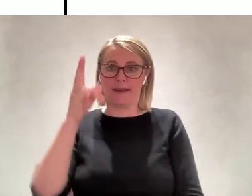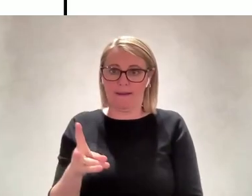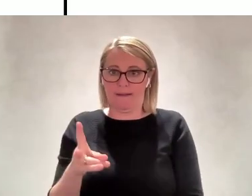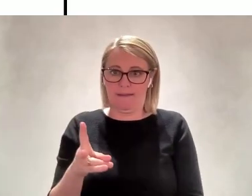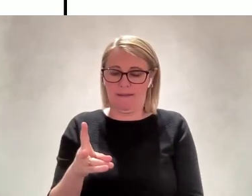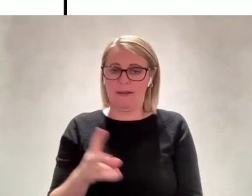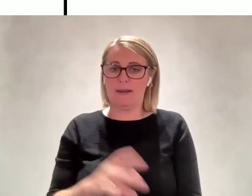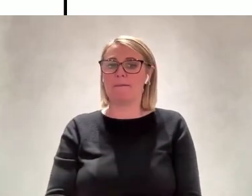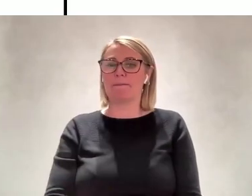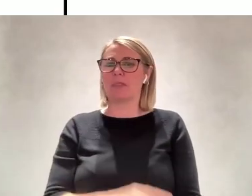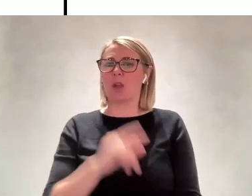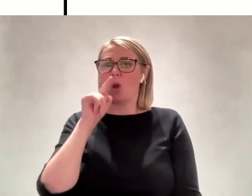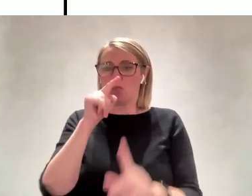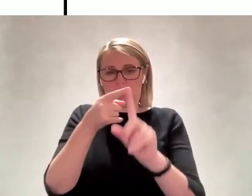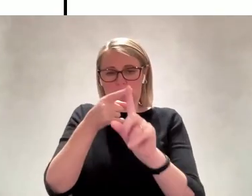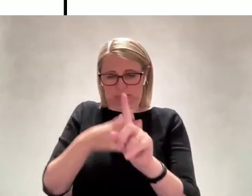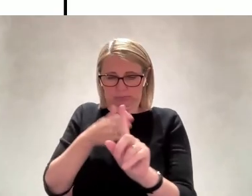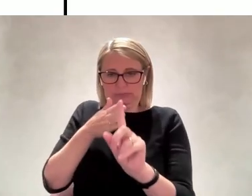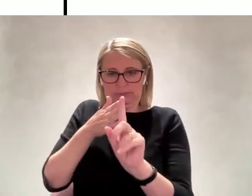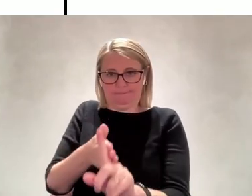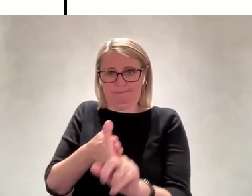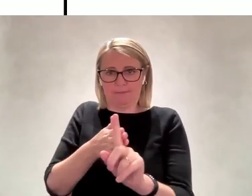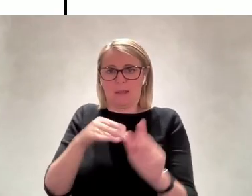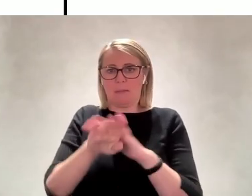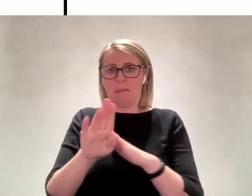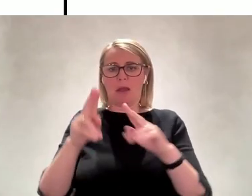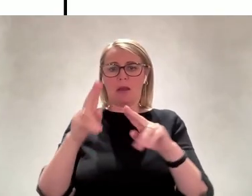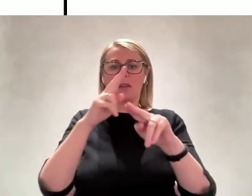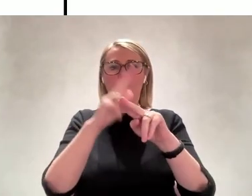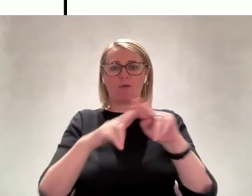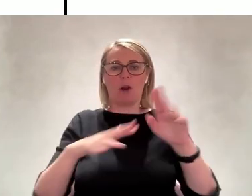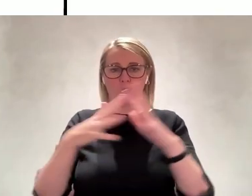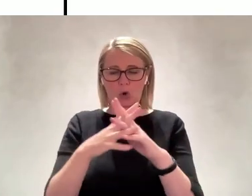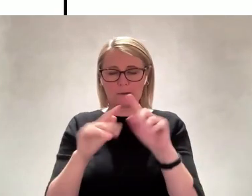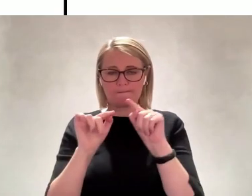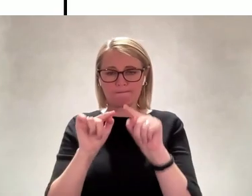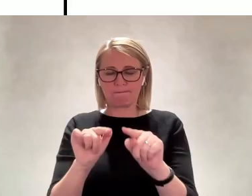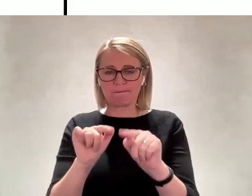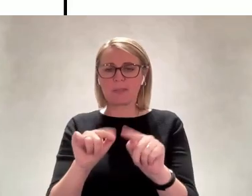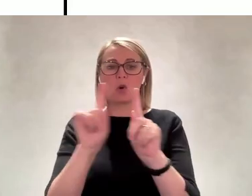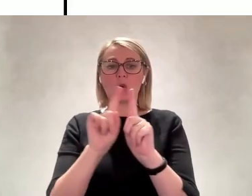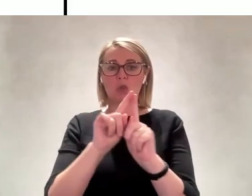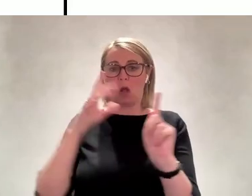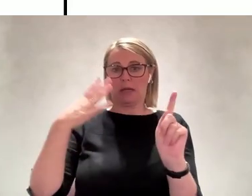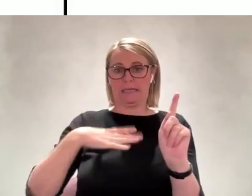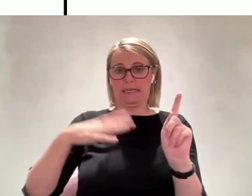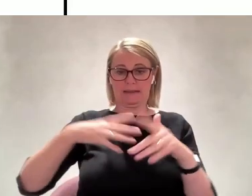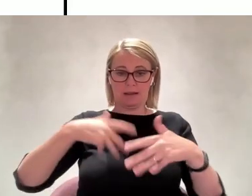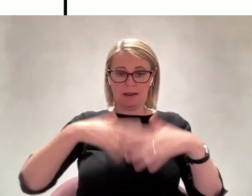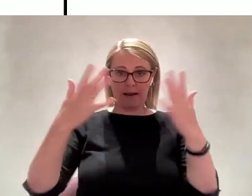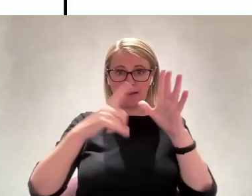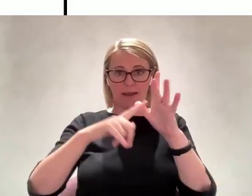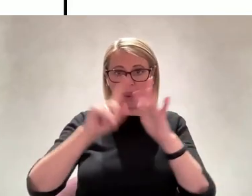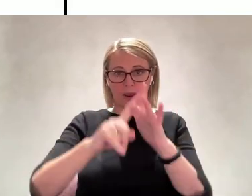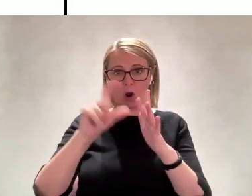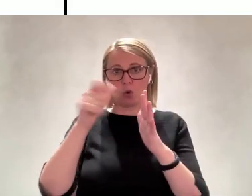One of the things I'll also just mention quite specific about the framework is that it also requires that any AI use